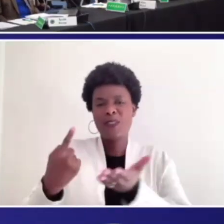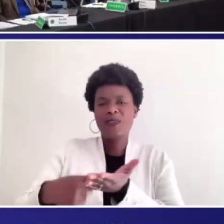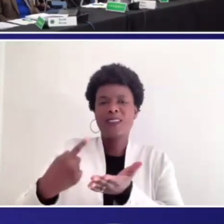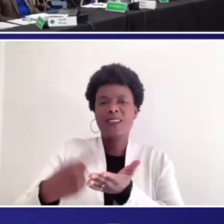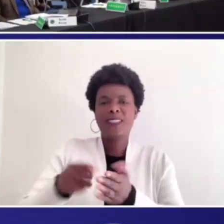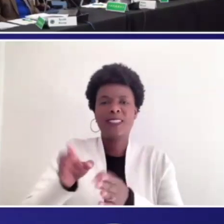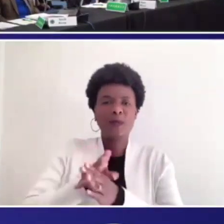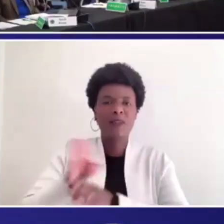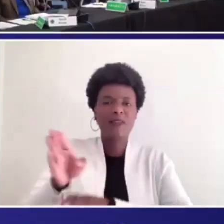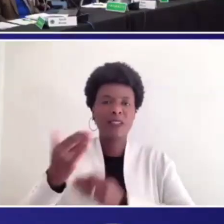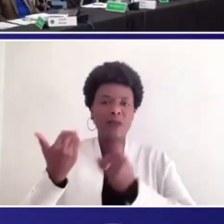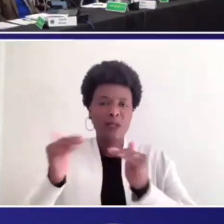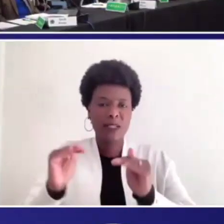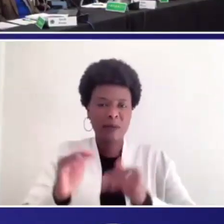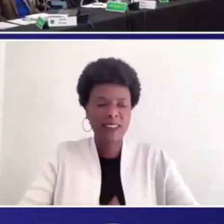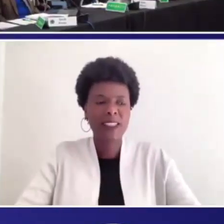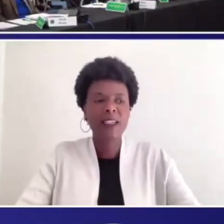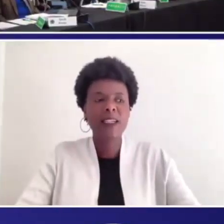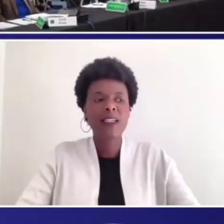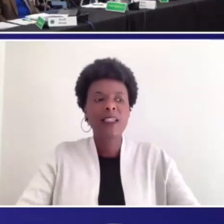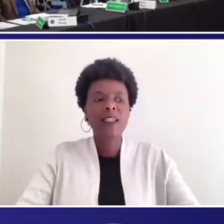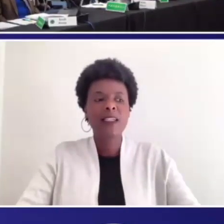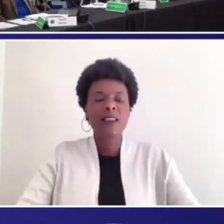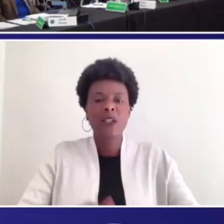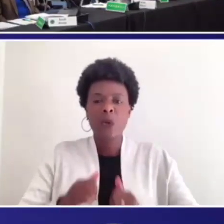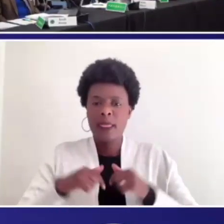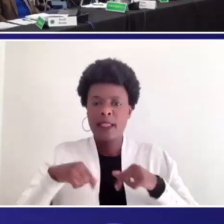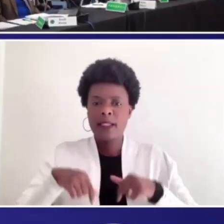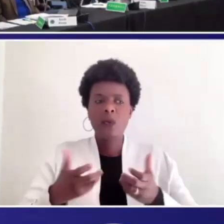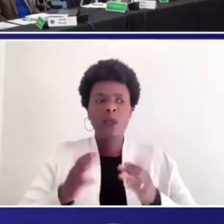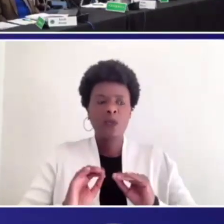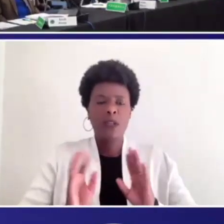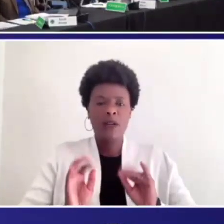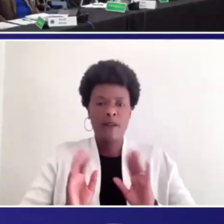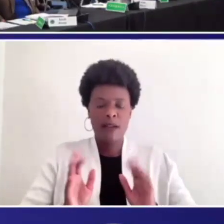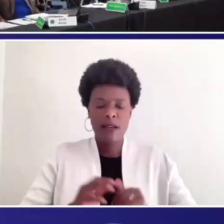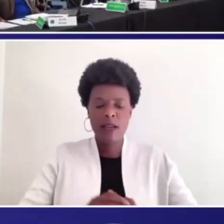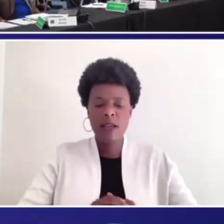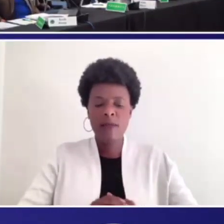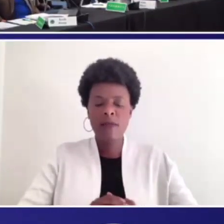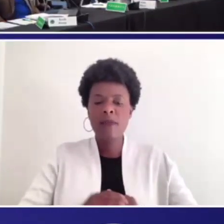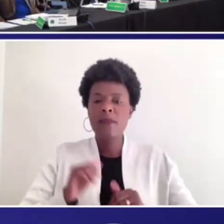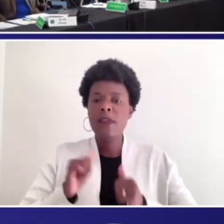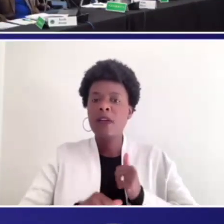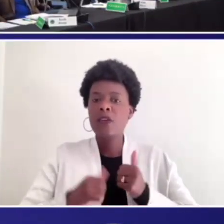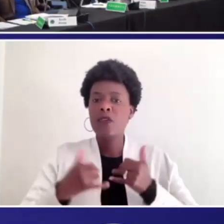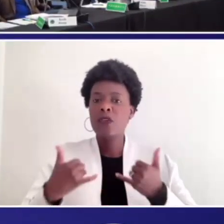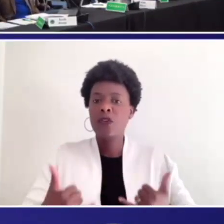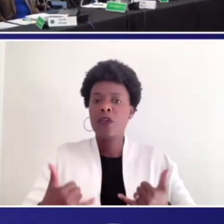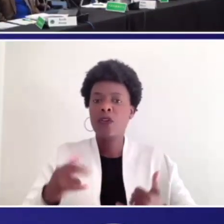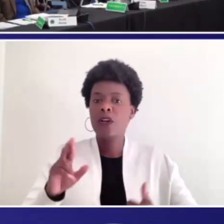So with, with this, I guess I just want to clarify something. So under, under current regs for stuff besides RAP,